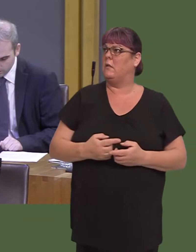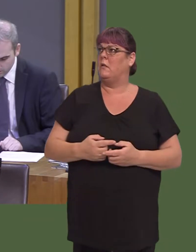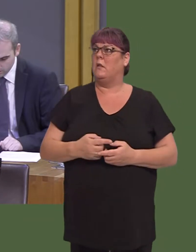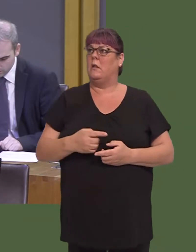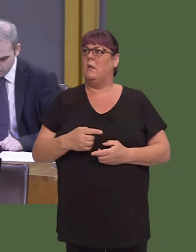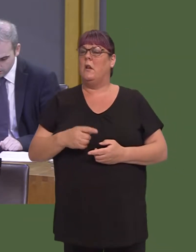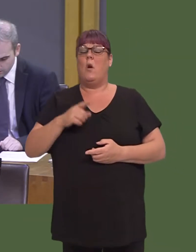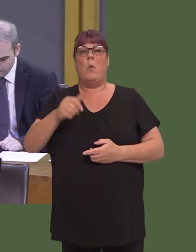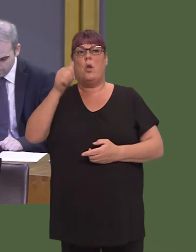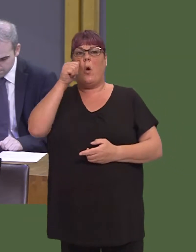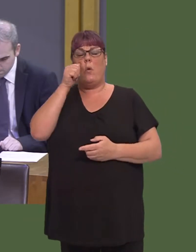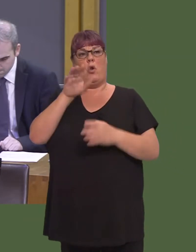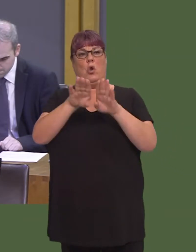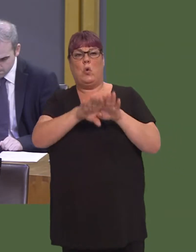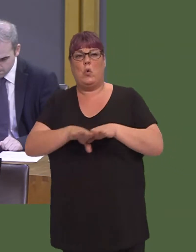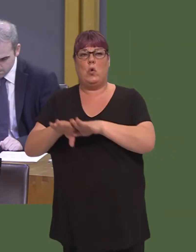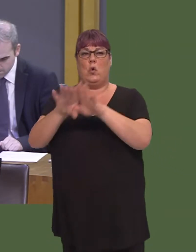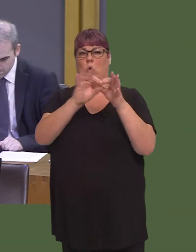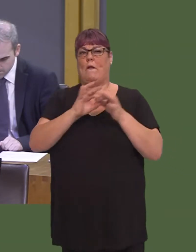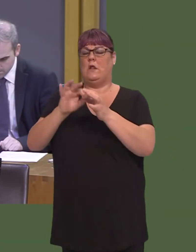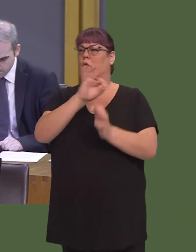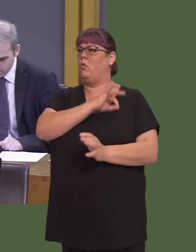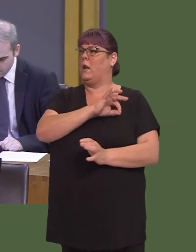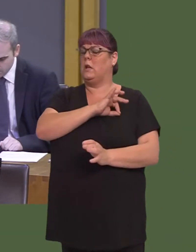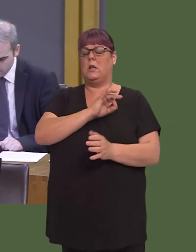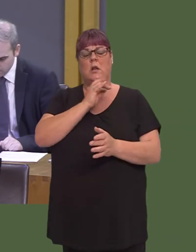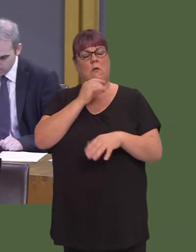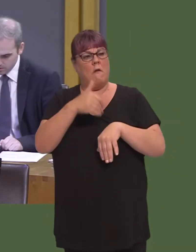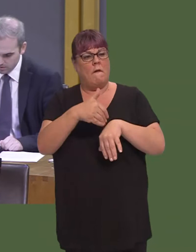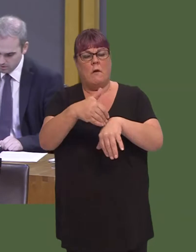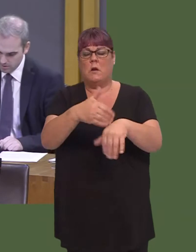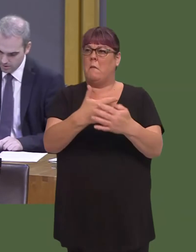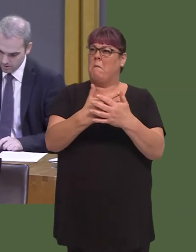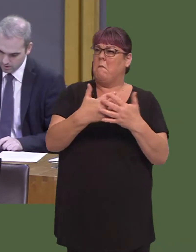have been two referendums: one in 1997 and one in 2011. He doesn't accept the result,